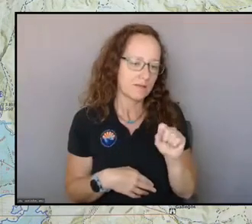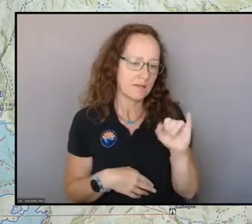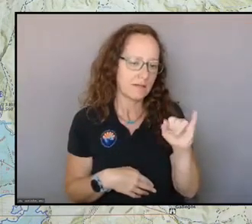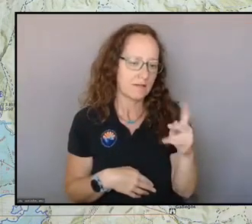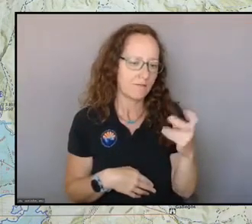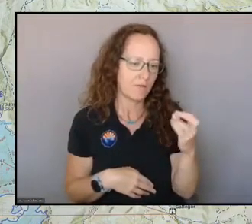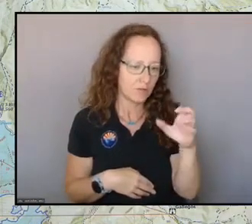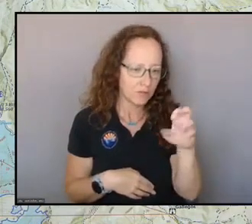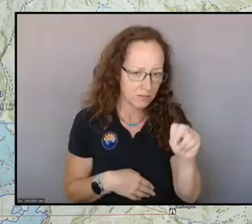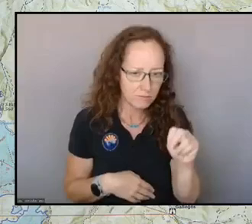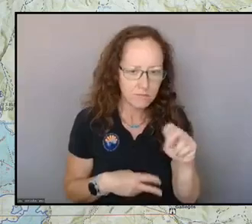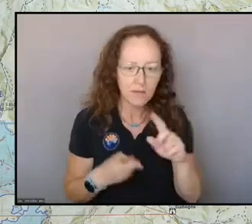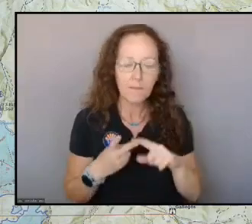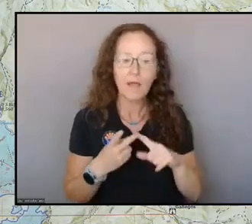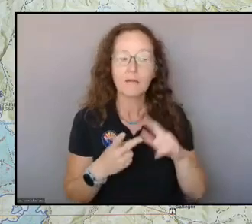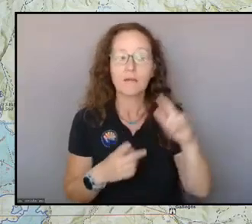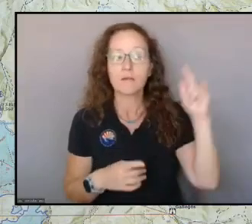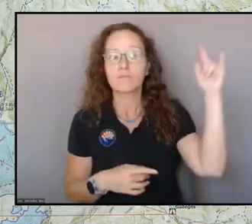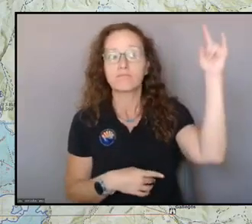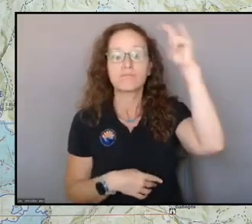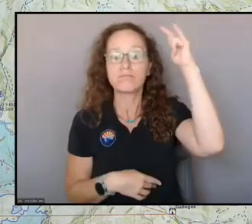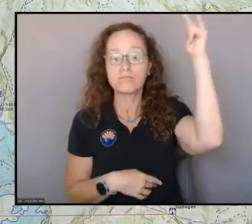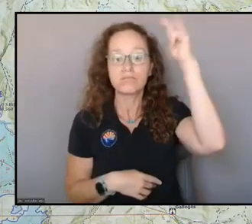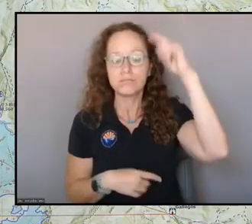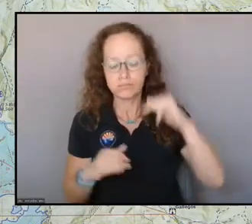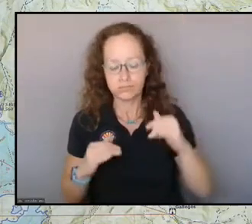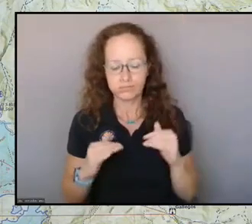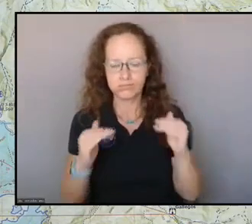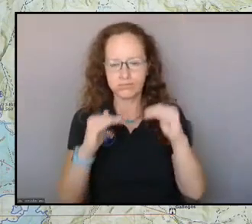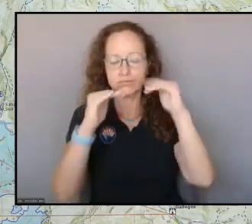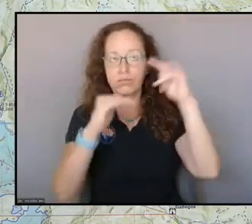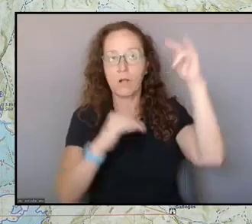50 WHEN WE SHUT DOWN AVIATION, NONE OF THEM